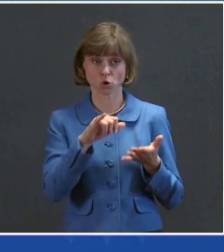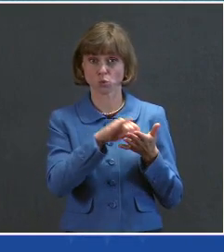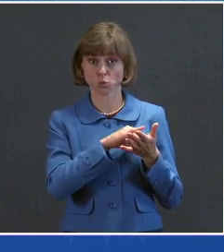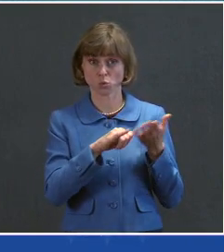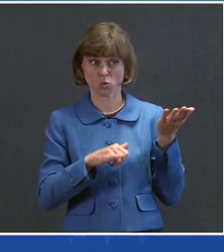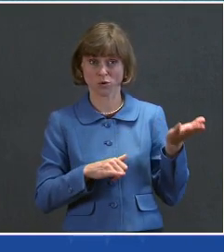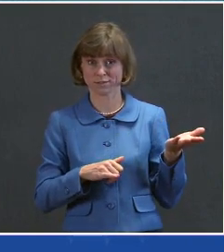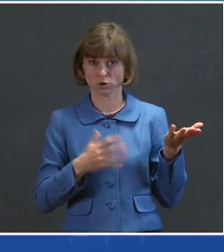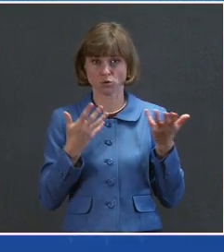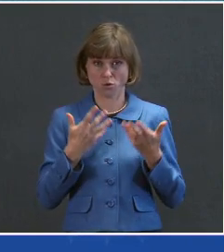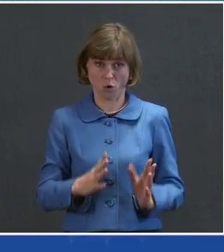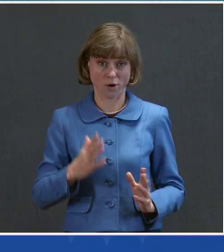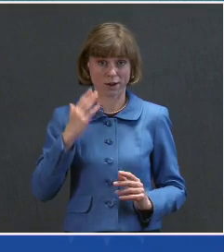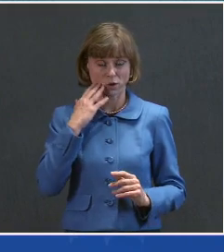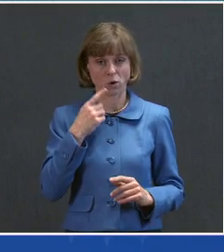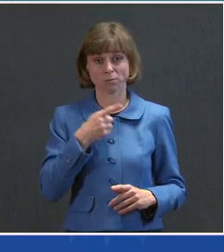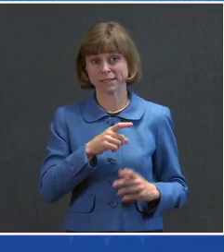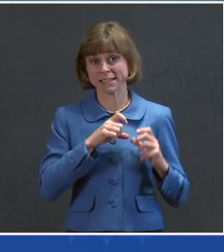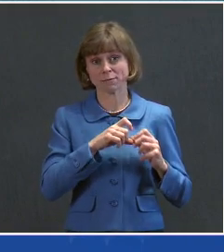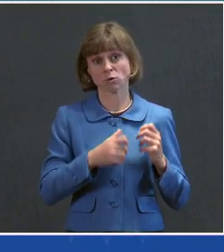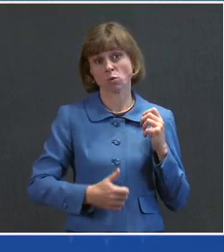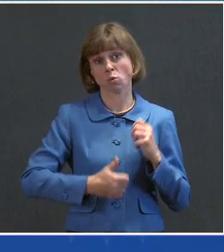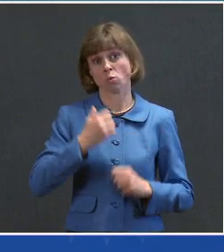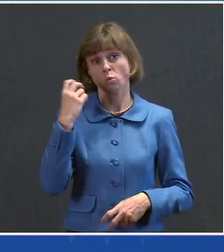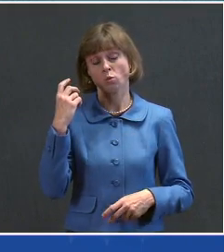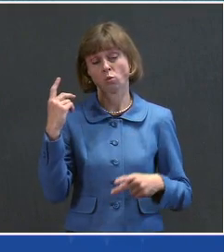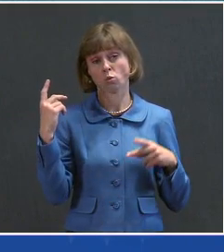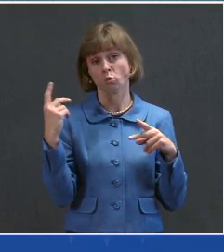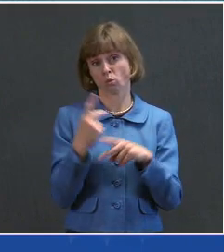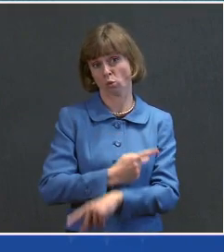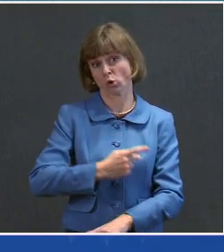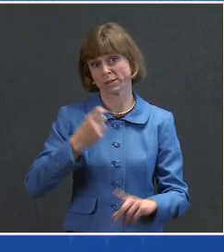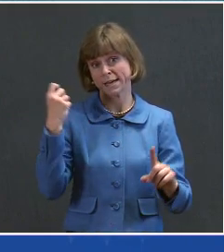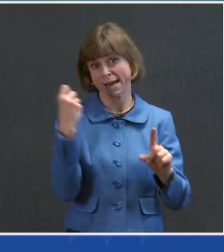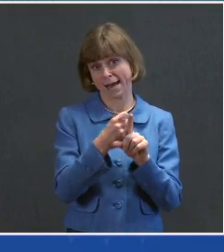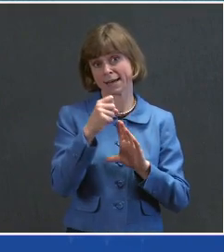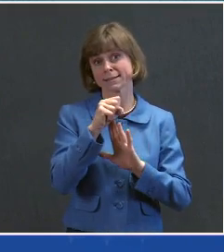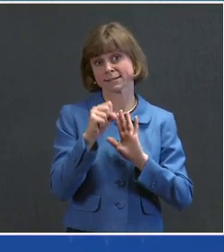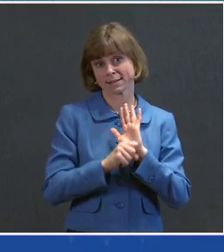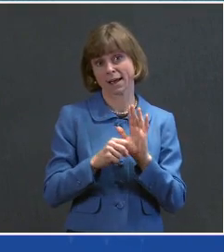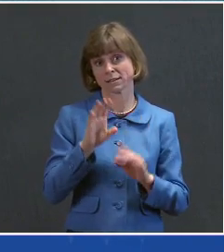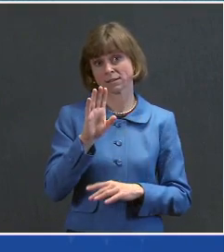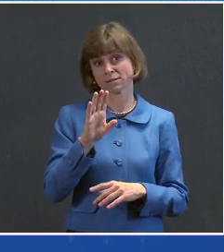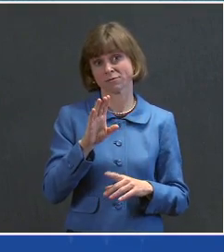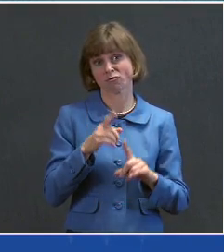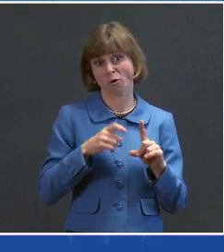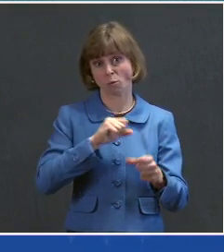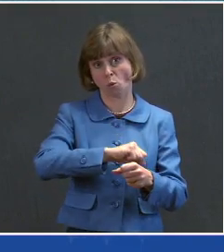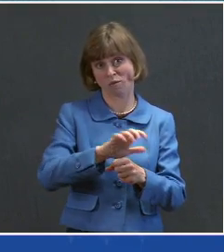continues to be one of the hardest-hit states by the COVID pandemic. It's one of the hardest-hit states